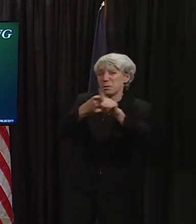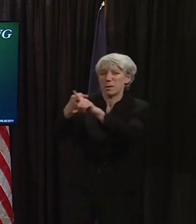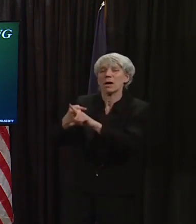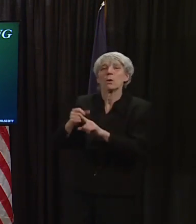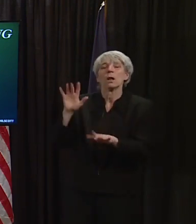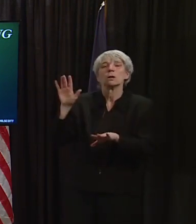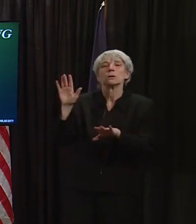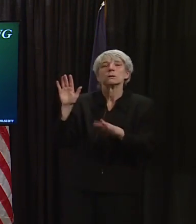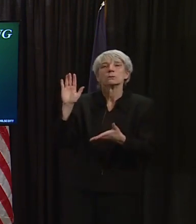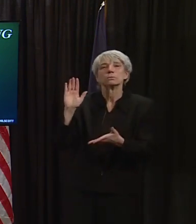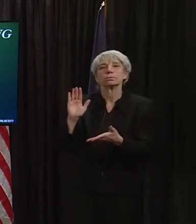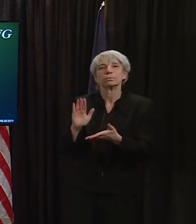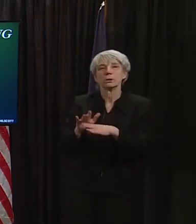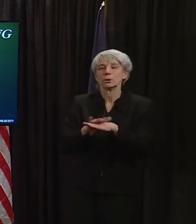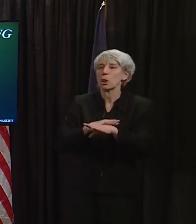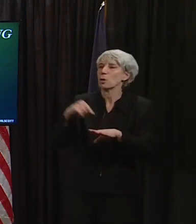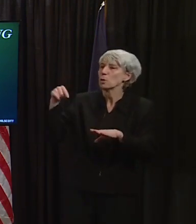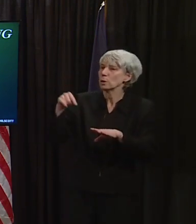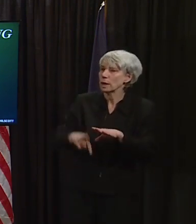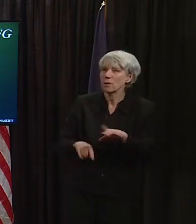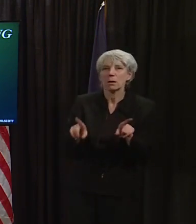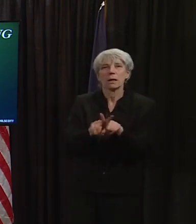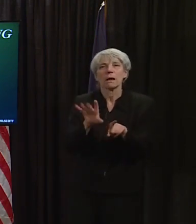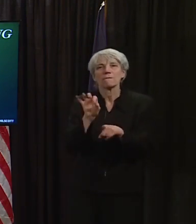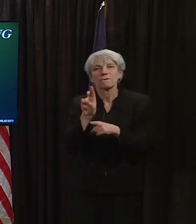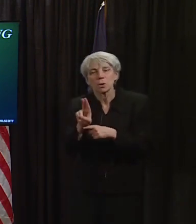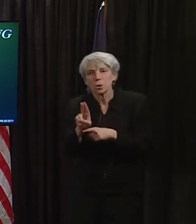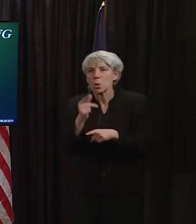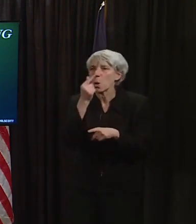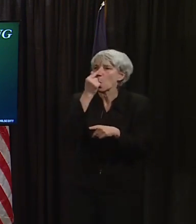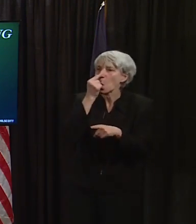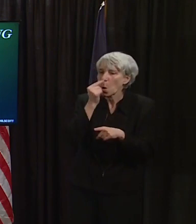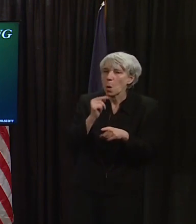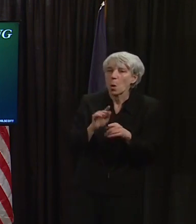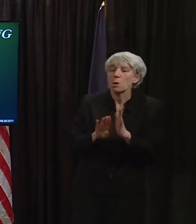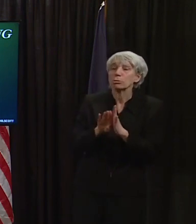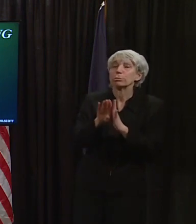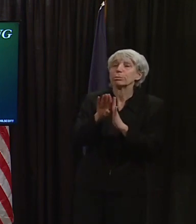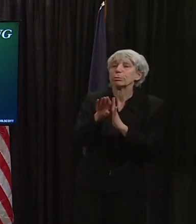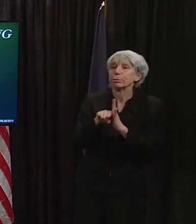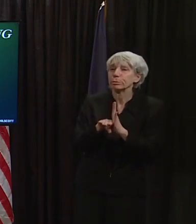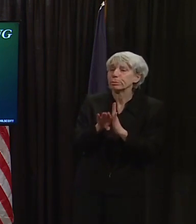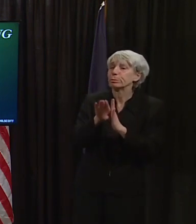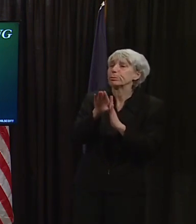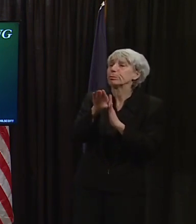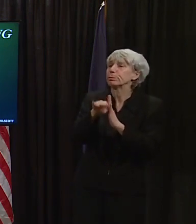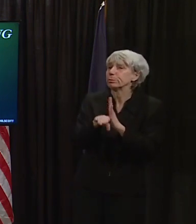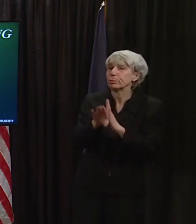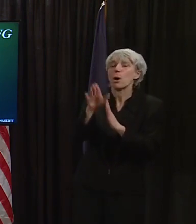we'll have enough immunity that it can circulate without huge spikes in cases, hospitalizations or deaths.